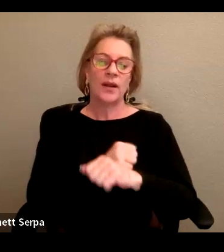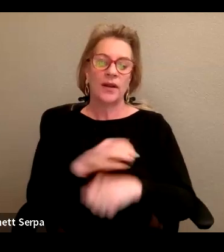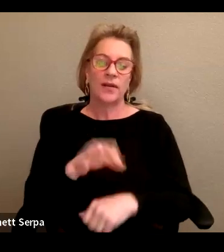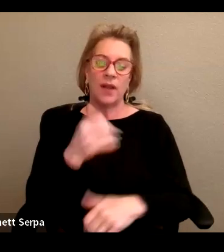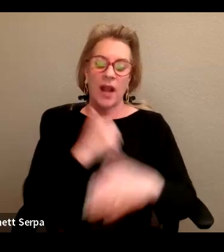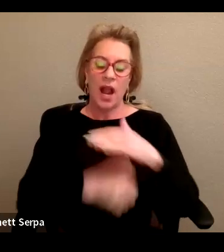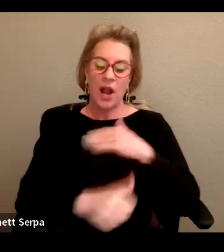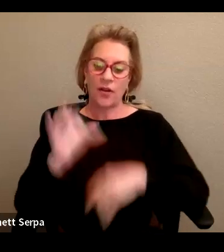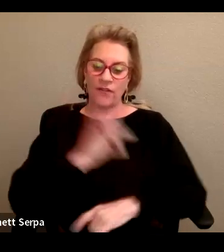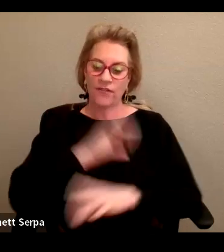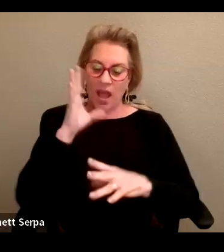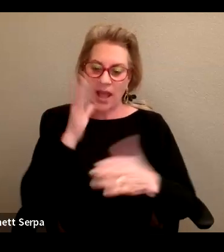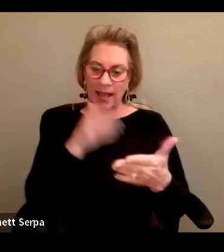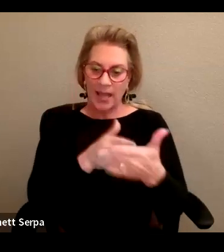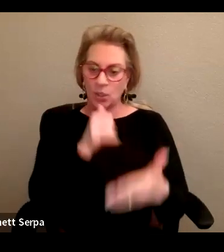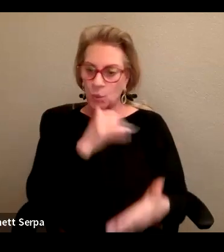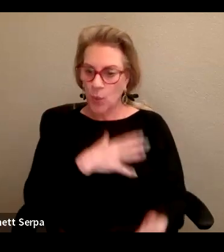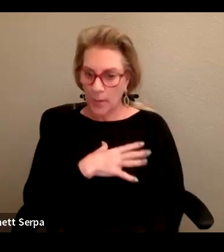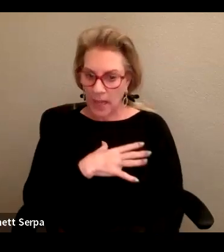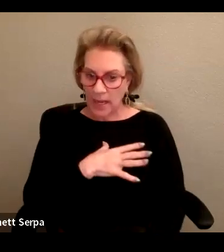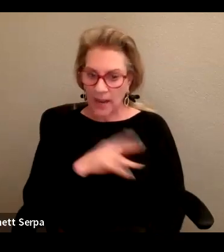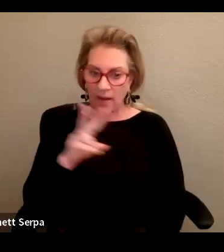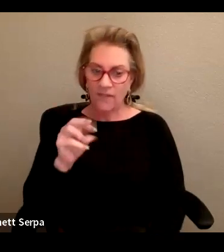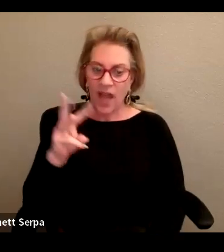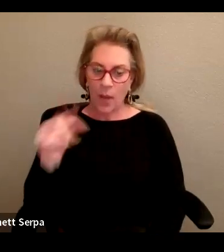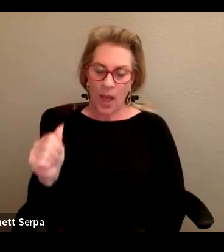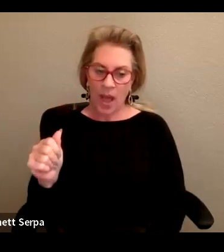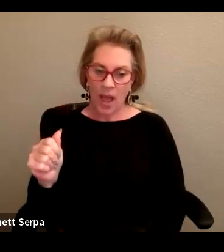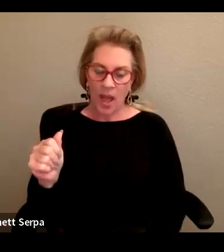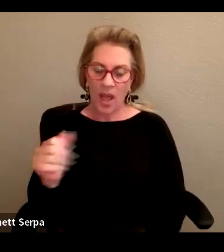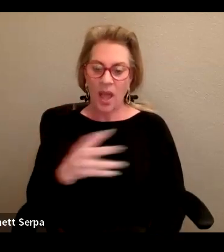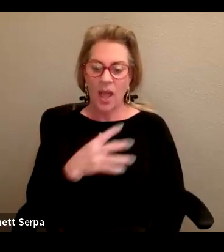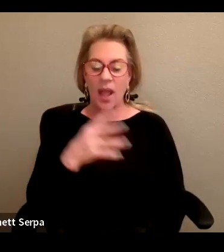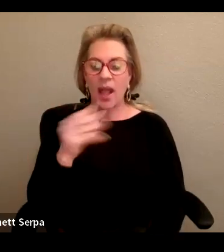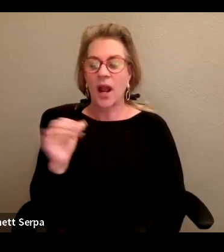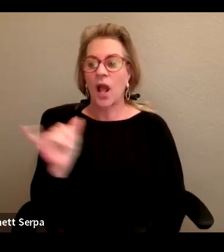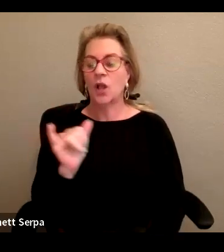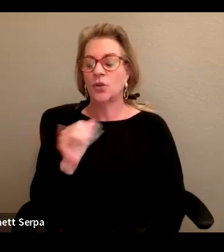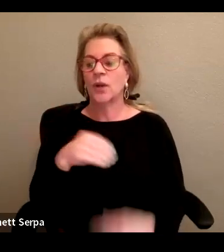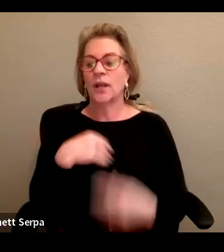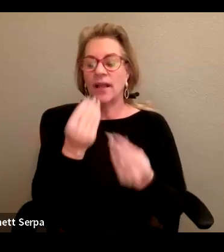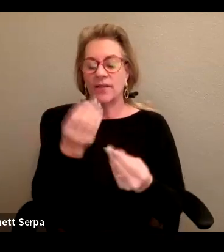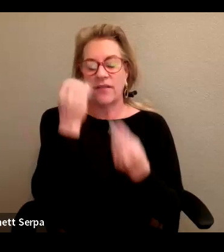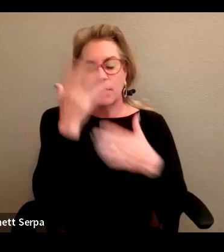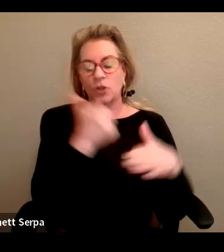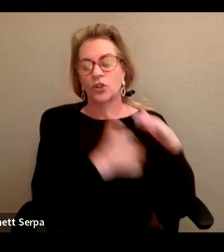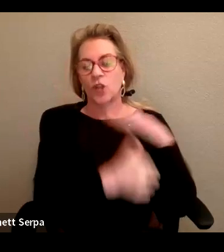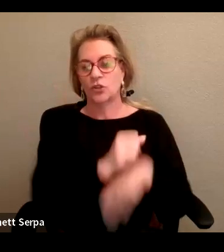against women act or V the guidances also provide information to shelter staff about policies and